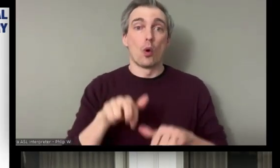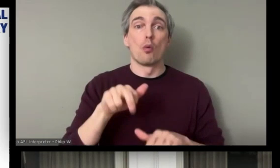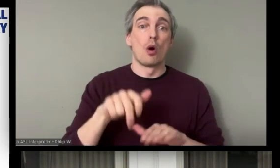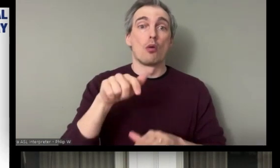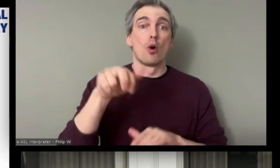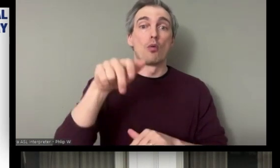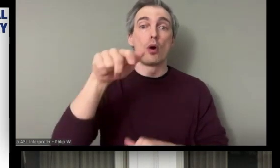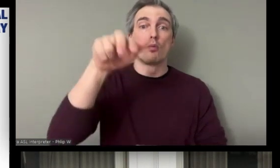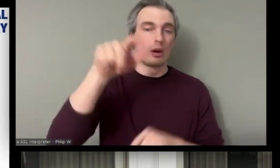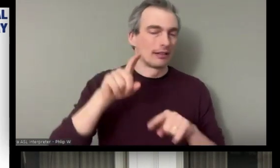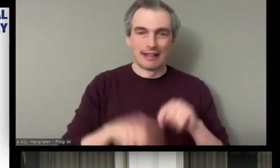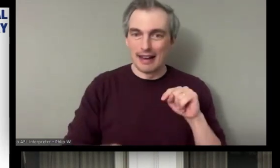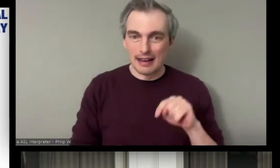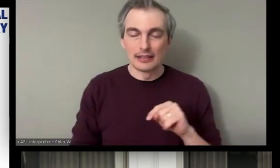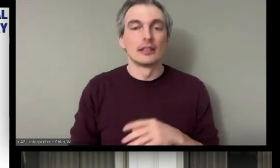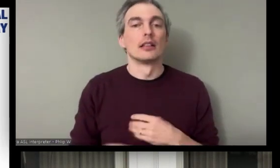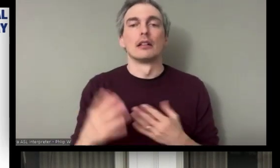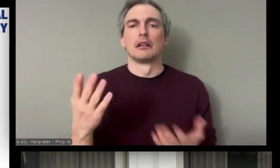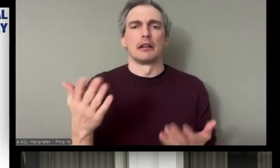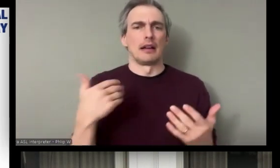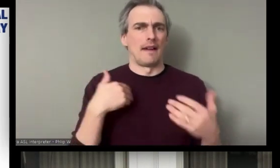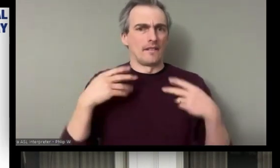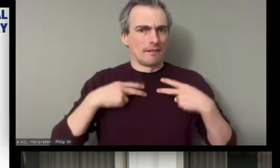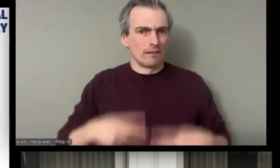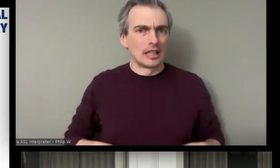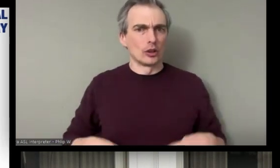have the virtual avatar that may need to do all of these things.